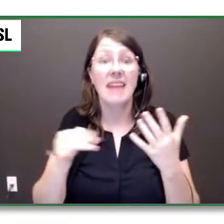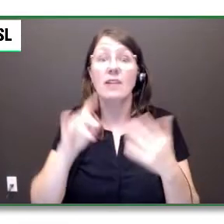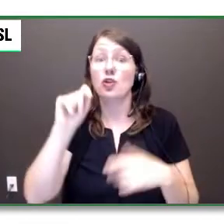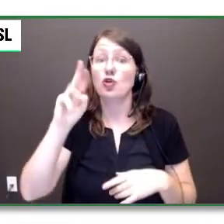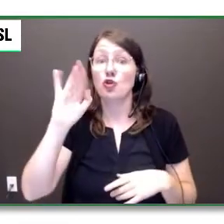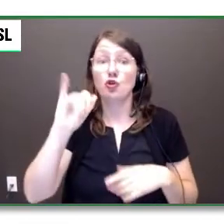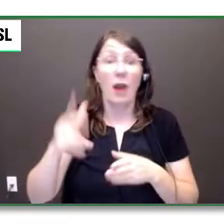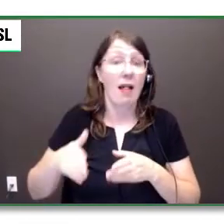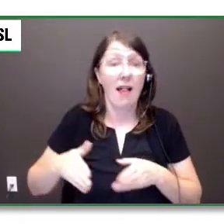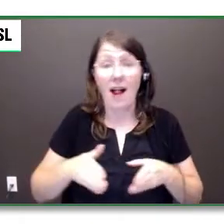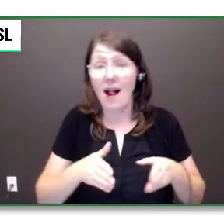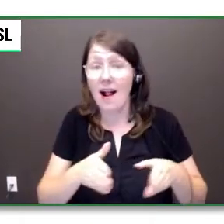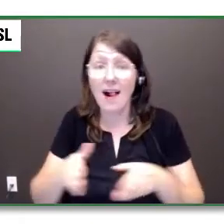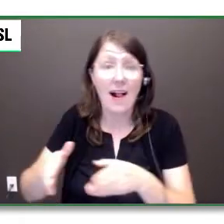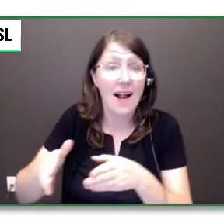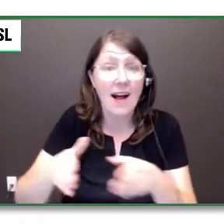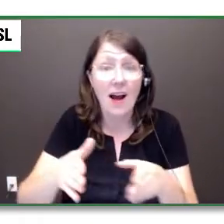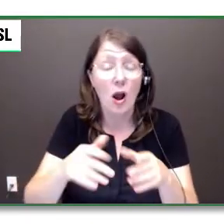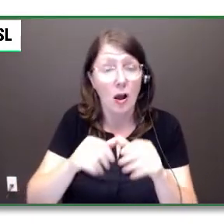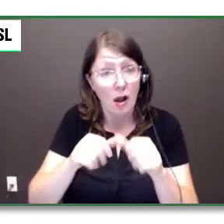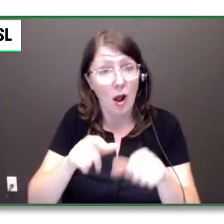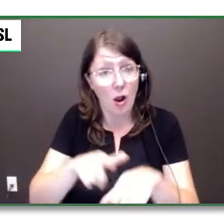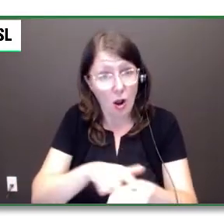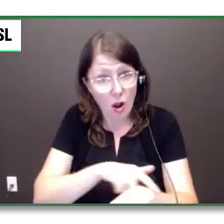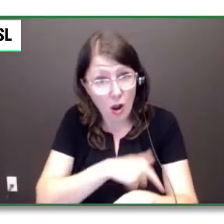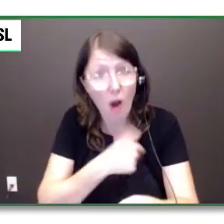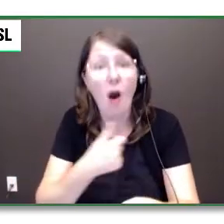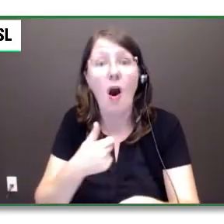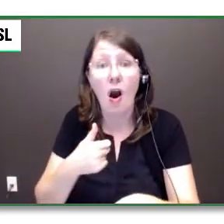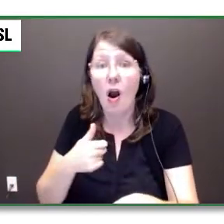um this approach that we'll we're using hopefully we'll be able to find some